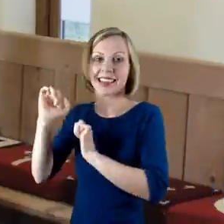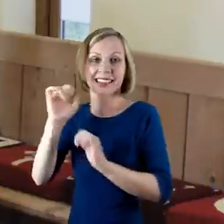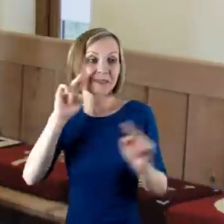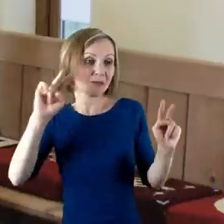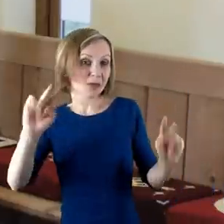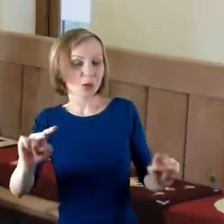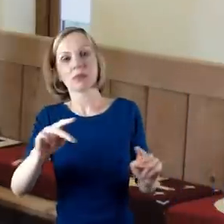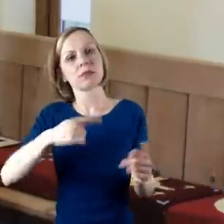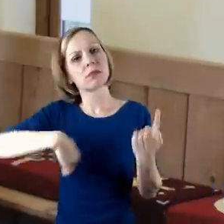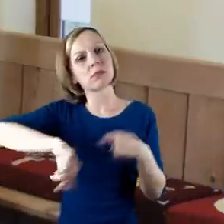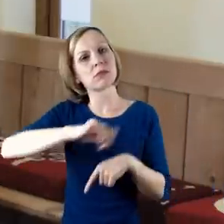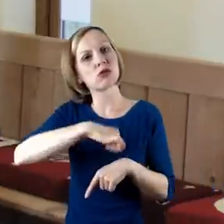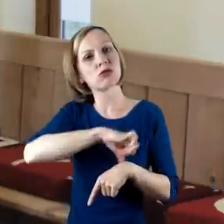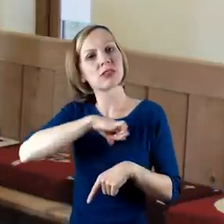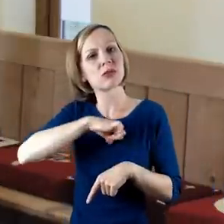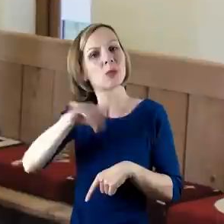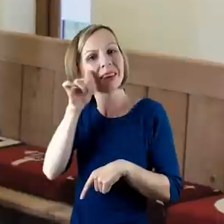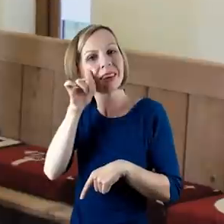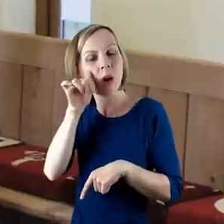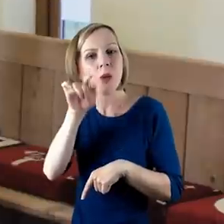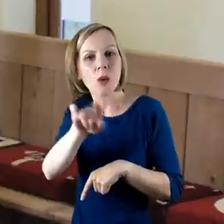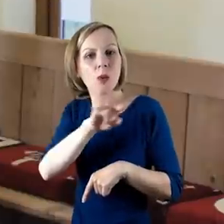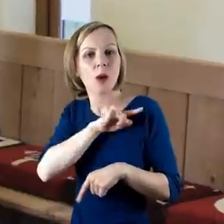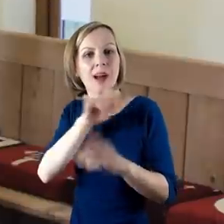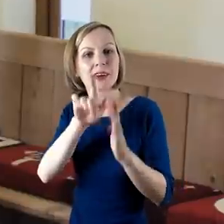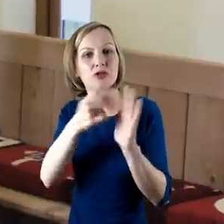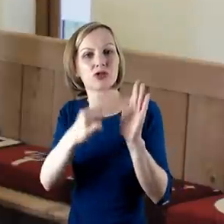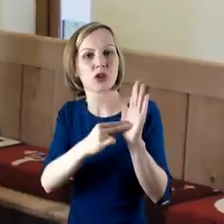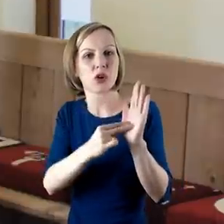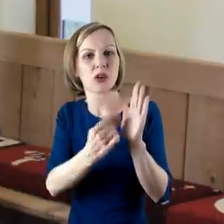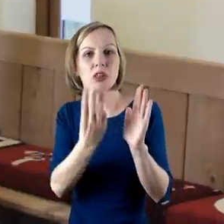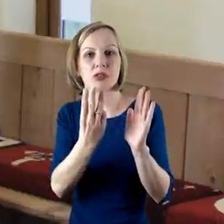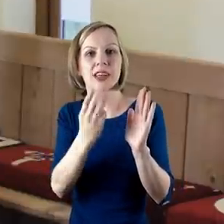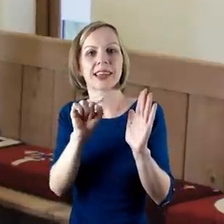in John 3:16, "For God so loved the world that he gave."